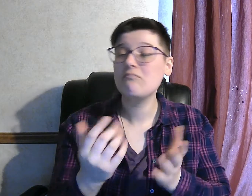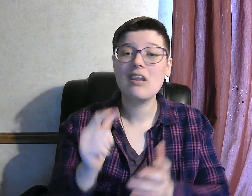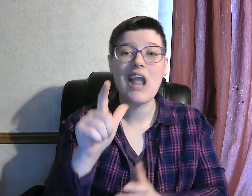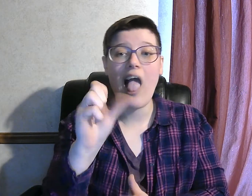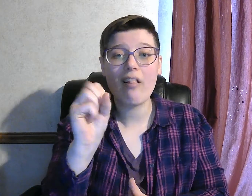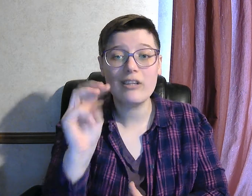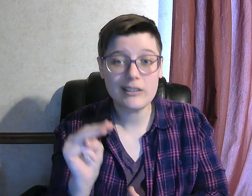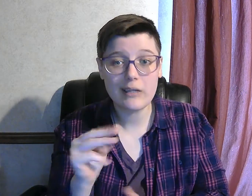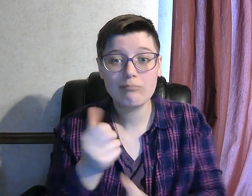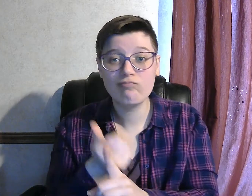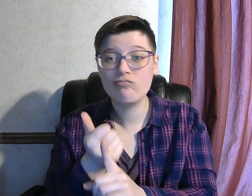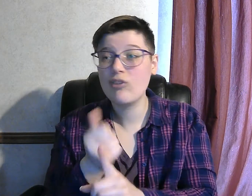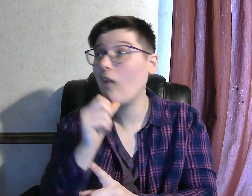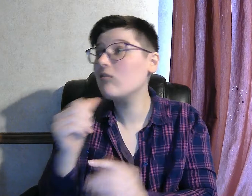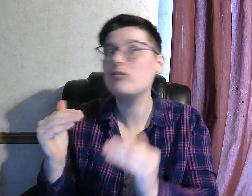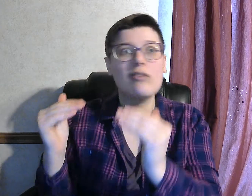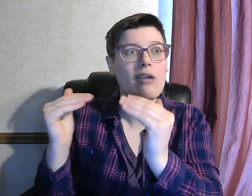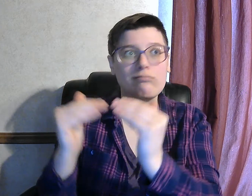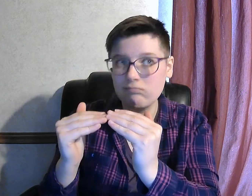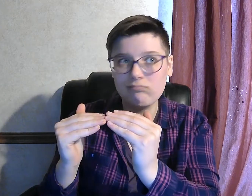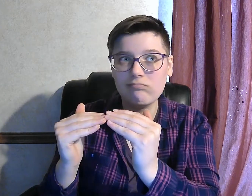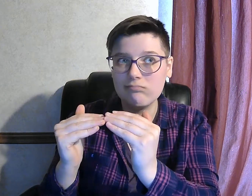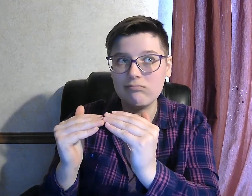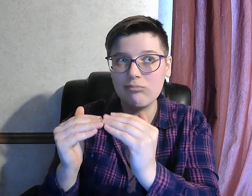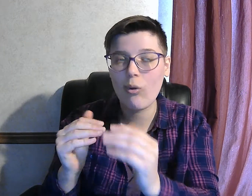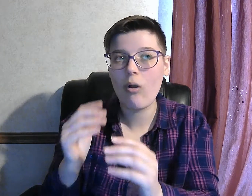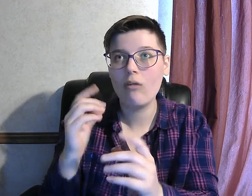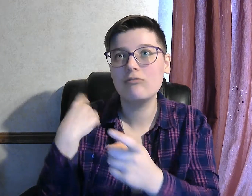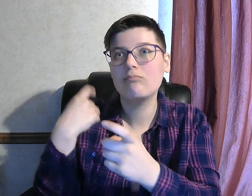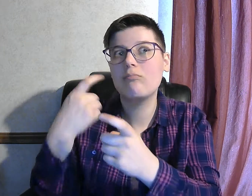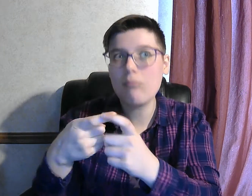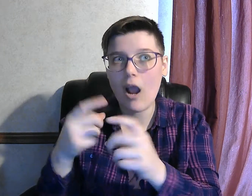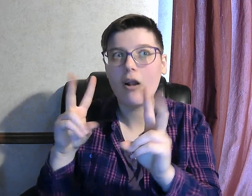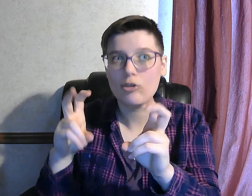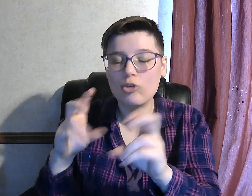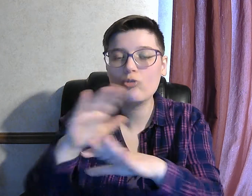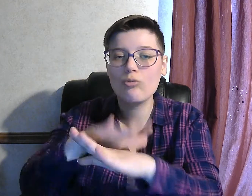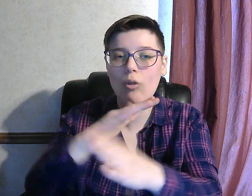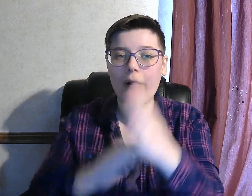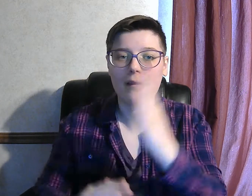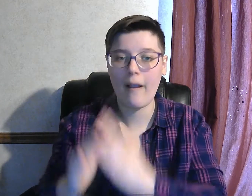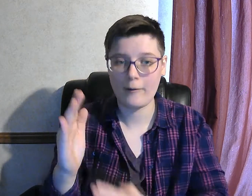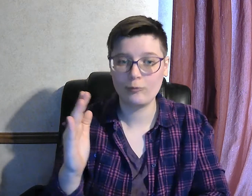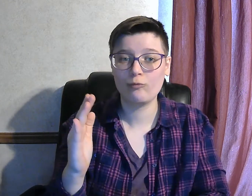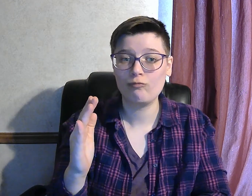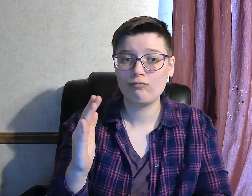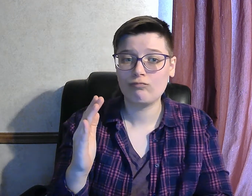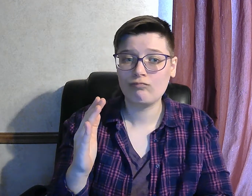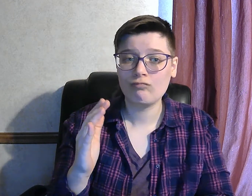just as LSM is not “Spanish on the hands.”